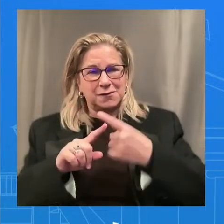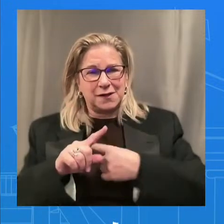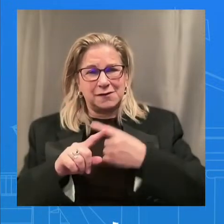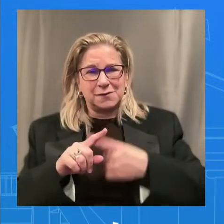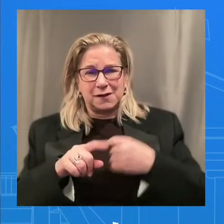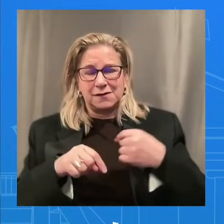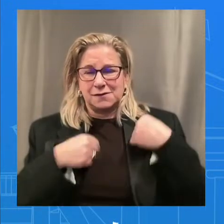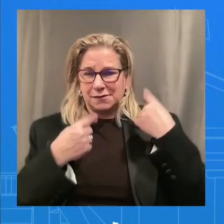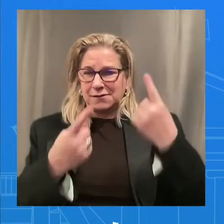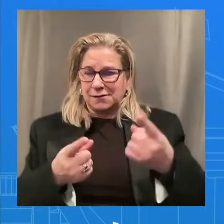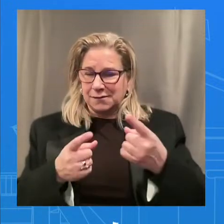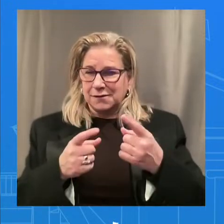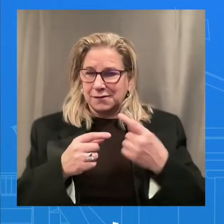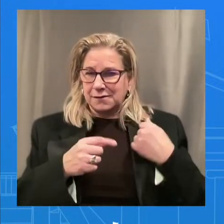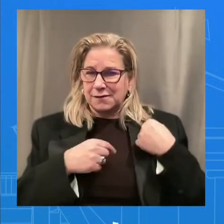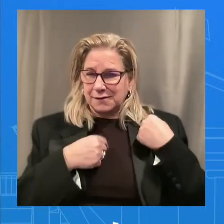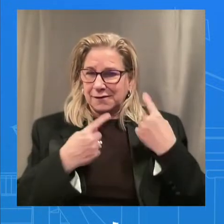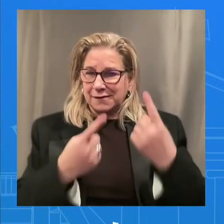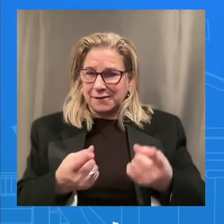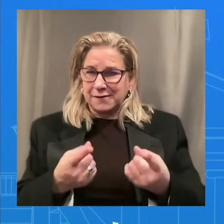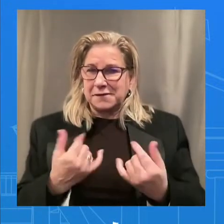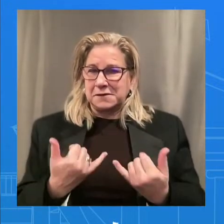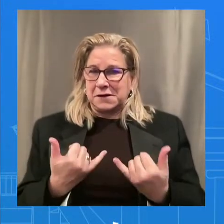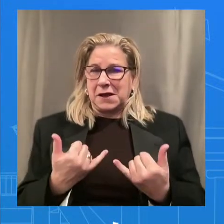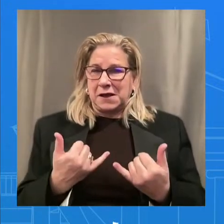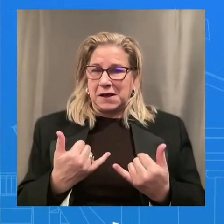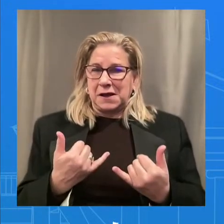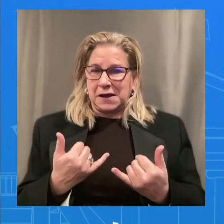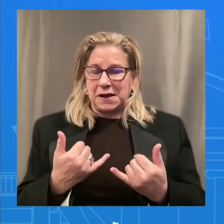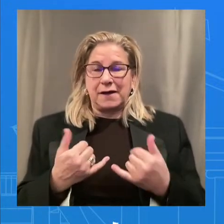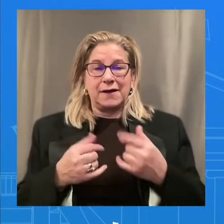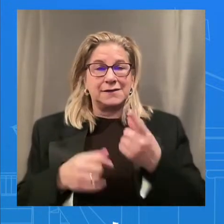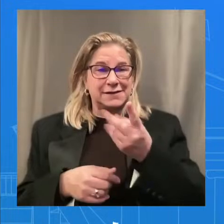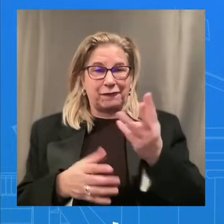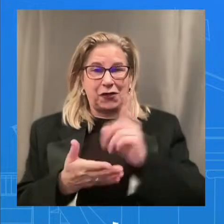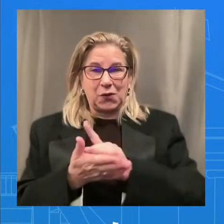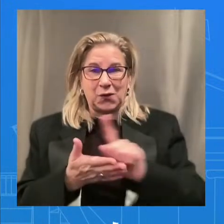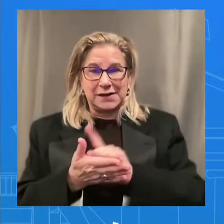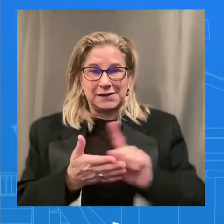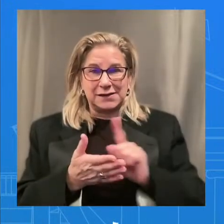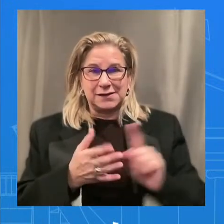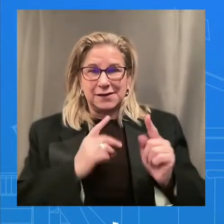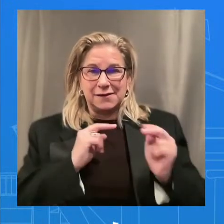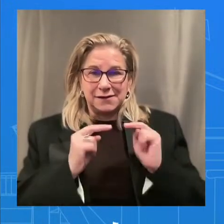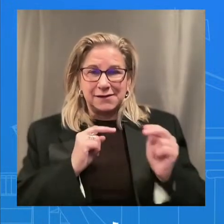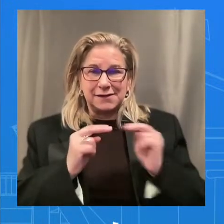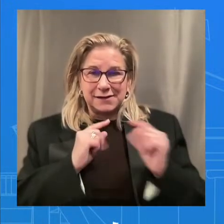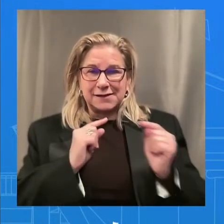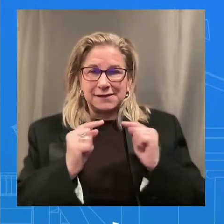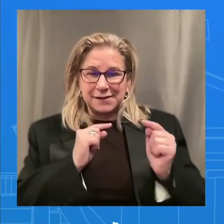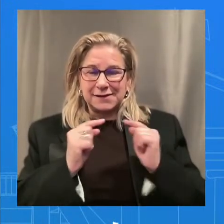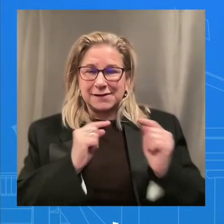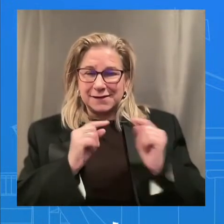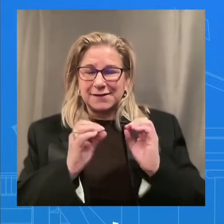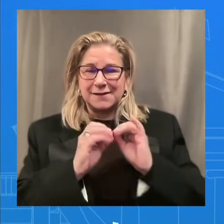just over the course of the last several weeks, we have accelerated that effort to try to bring this to a close. I was in Israel in December,